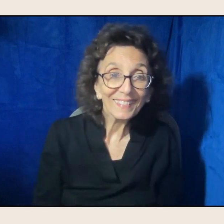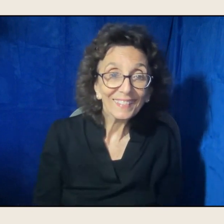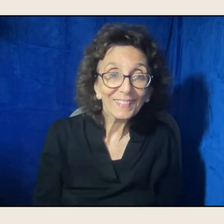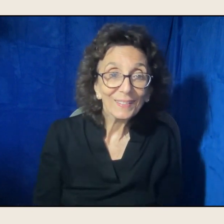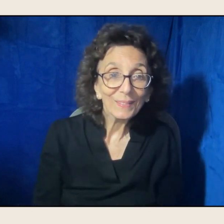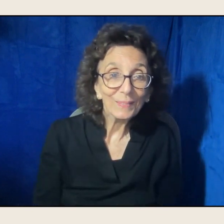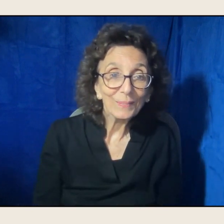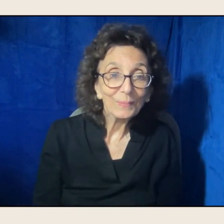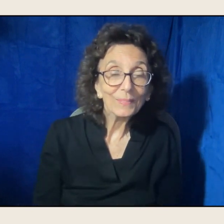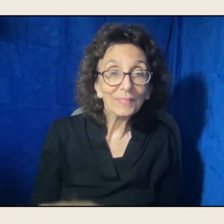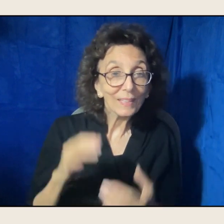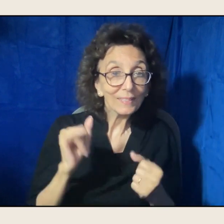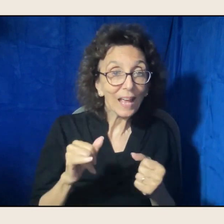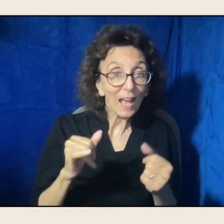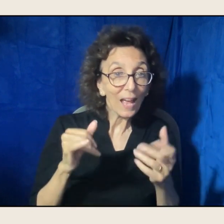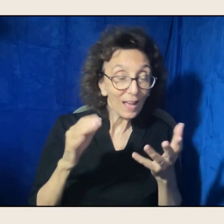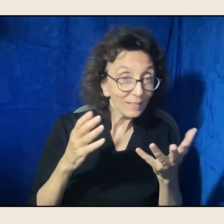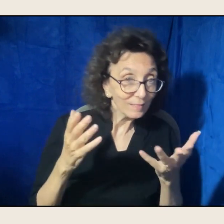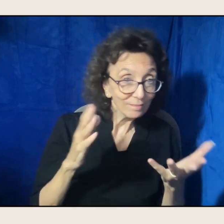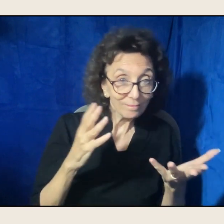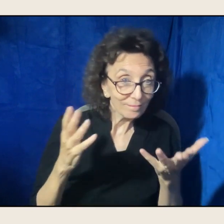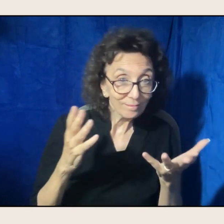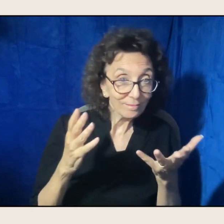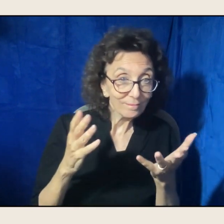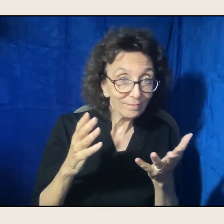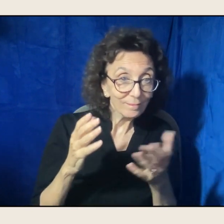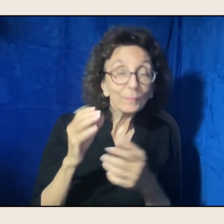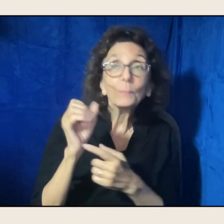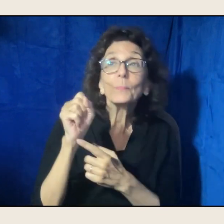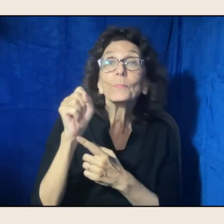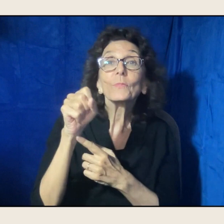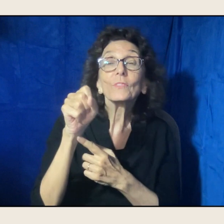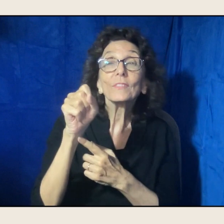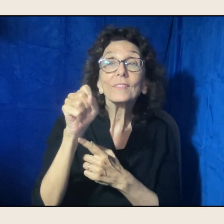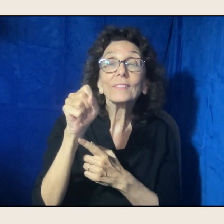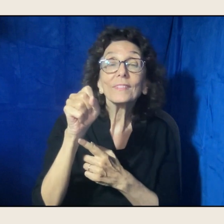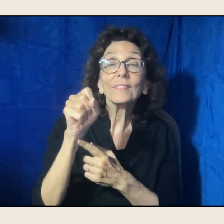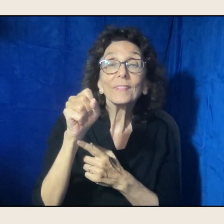That's right. - Yeah. Do you do that on city walks?